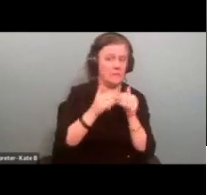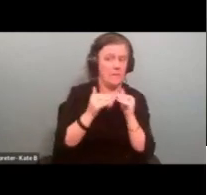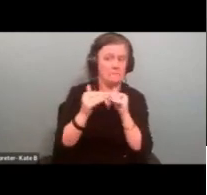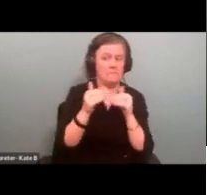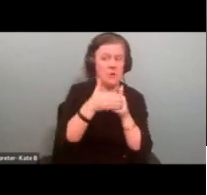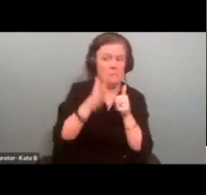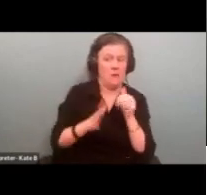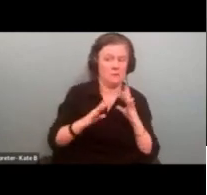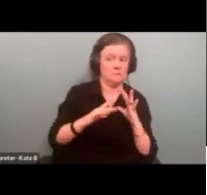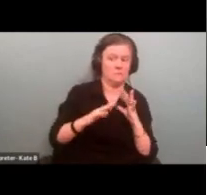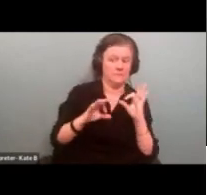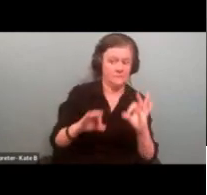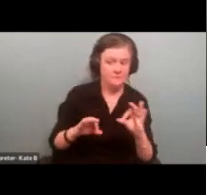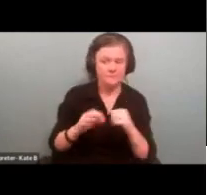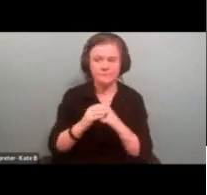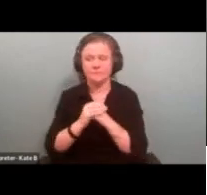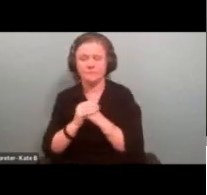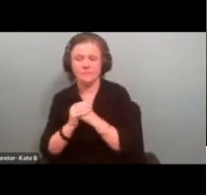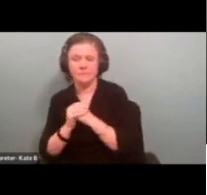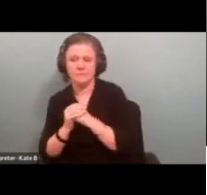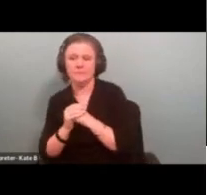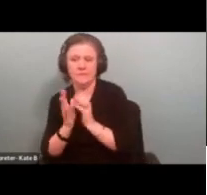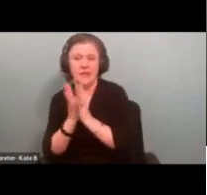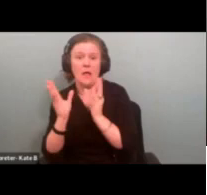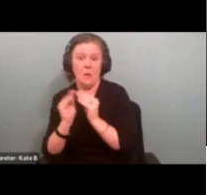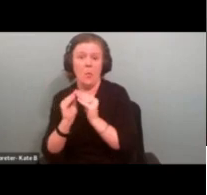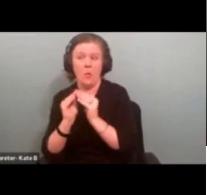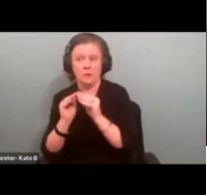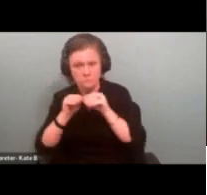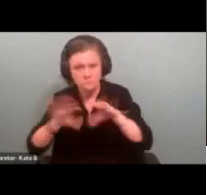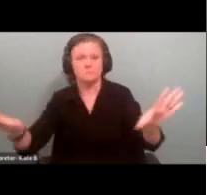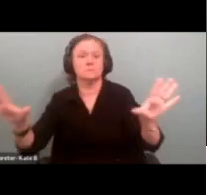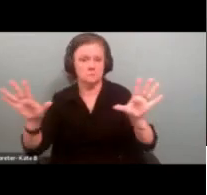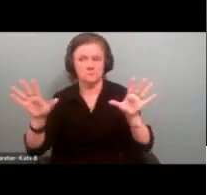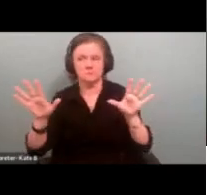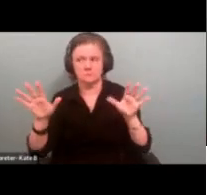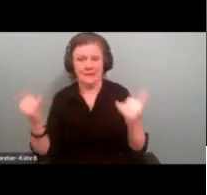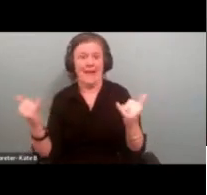You may want to advocate for it, though it's a lot more prolific now than it was back in the day